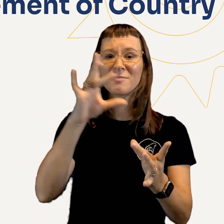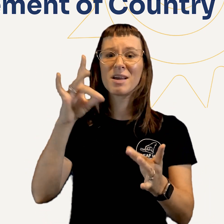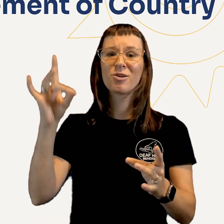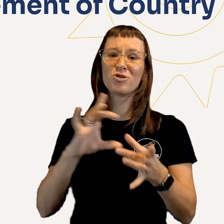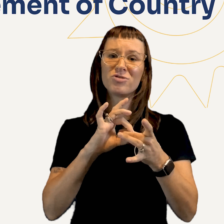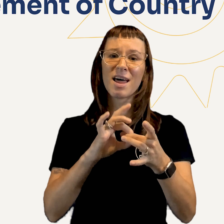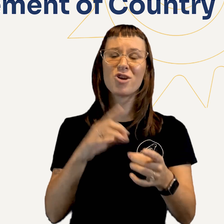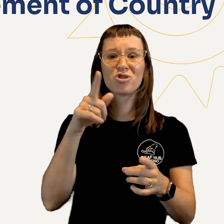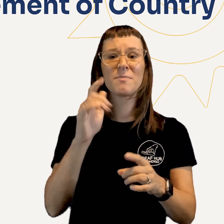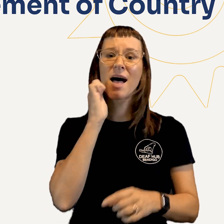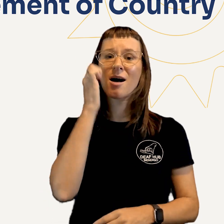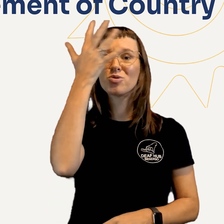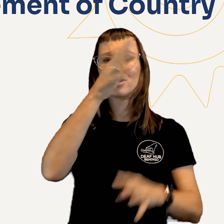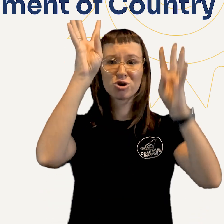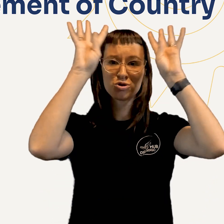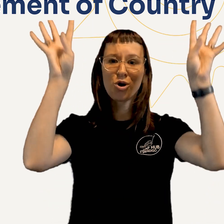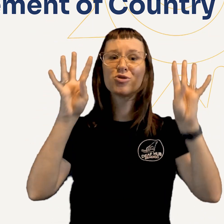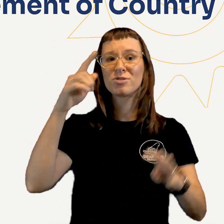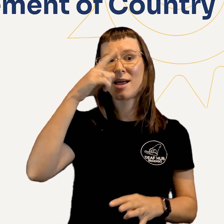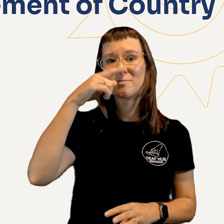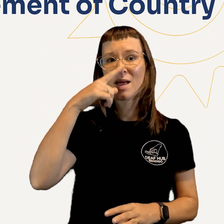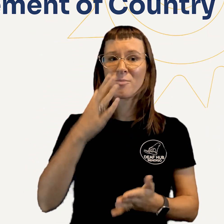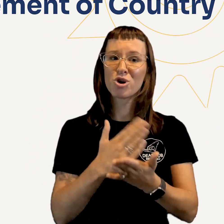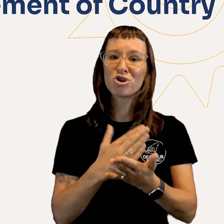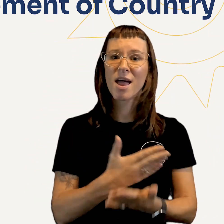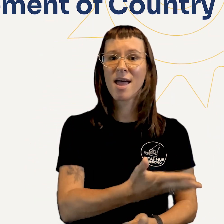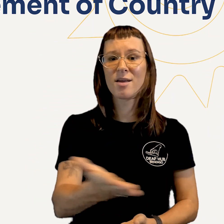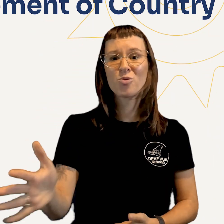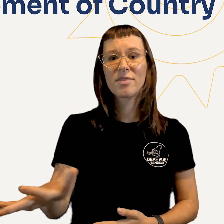relationship that Aboriginal and Torres Strait Islander peoples share with the lands,